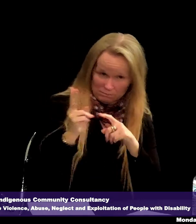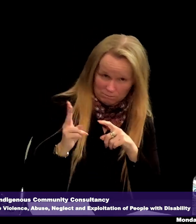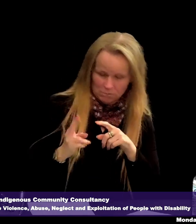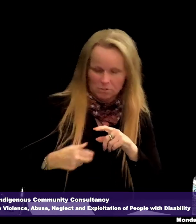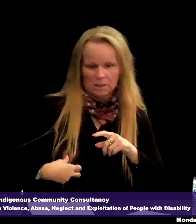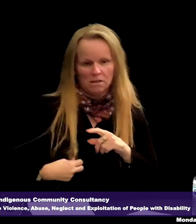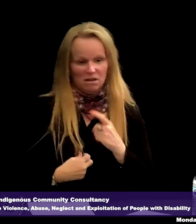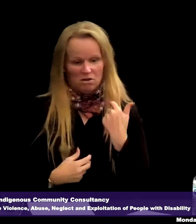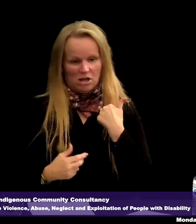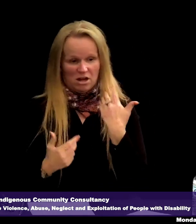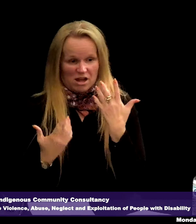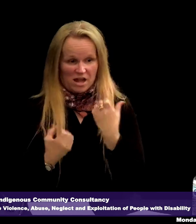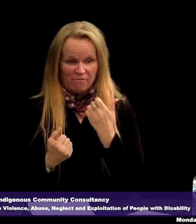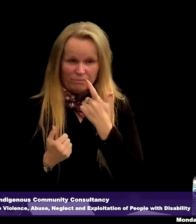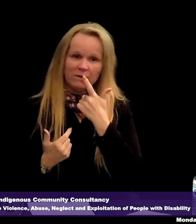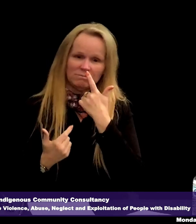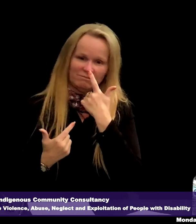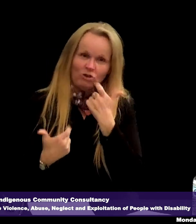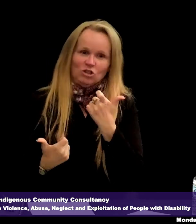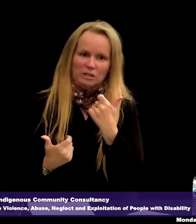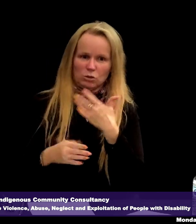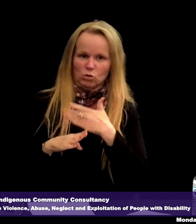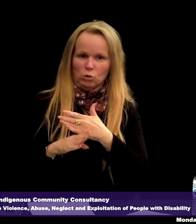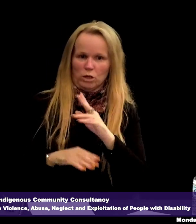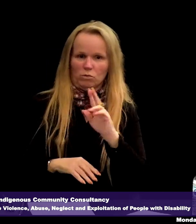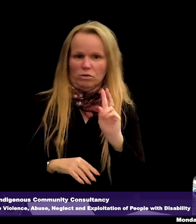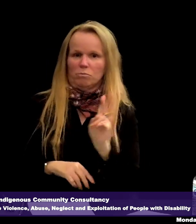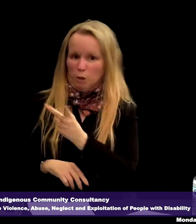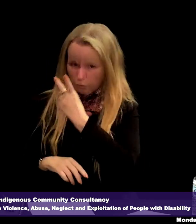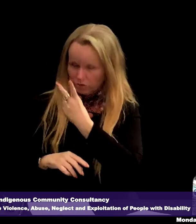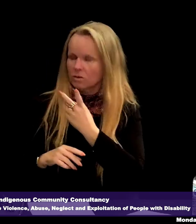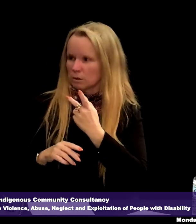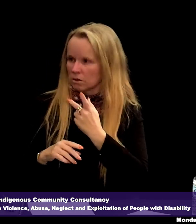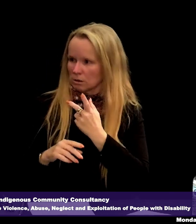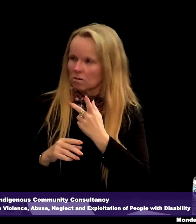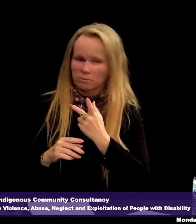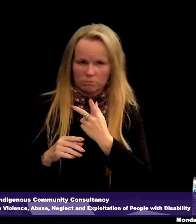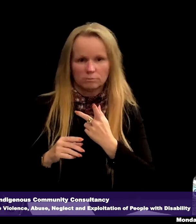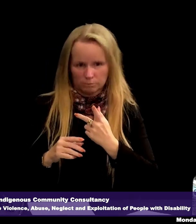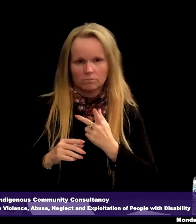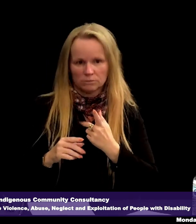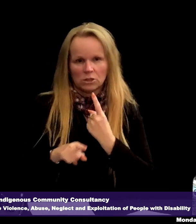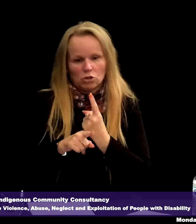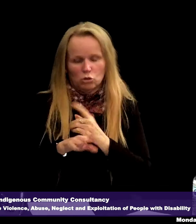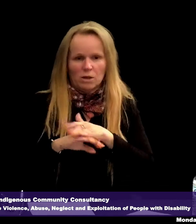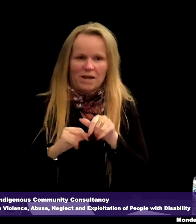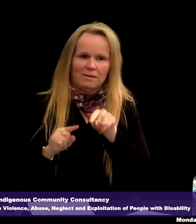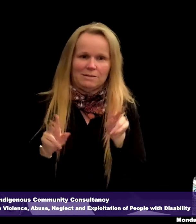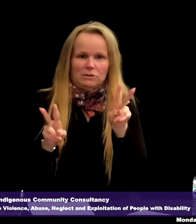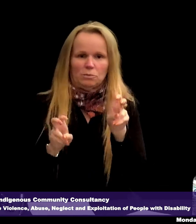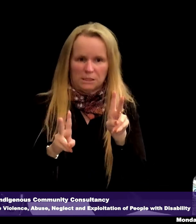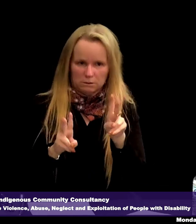Queensland. I've been fortunate enough to work with both of those institutions, talking